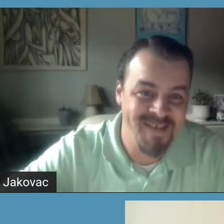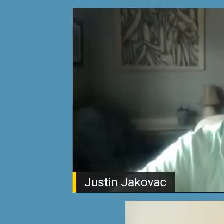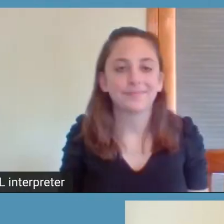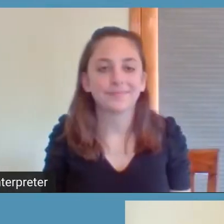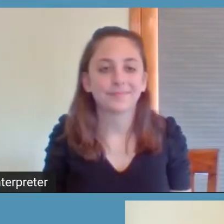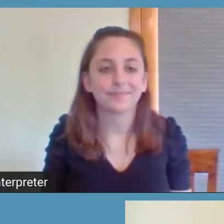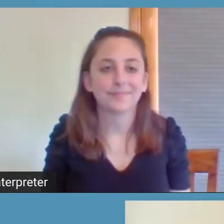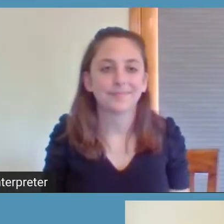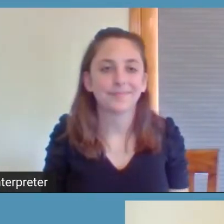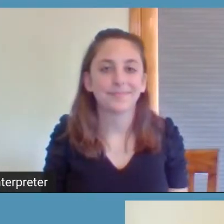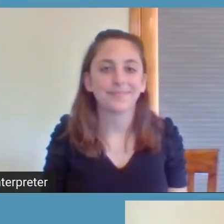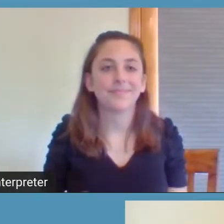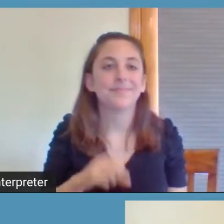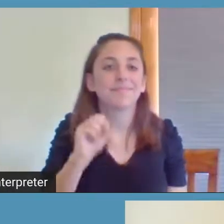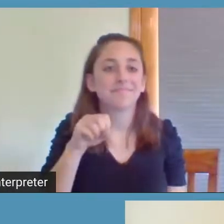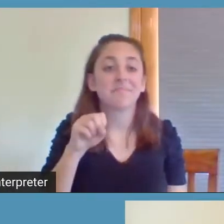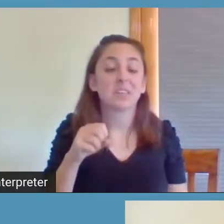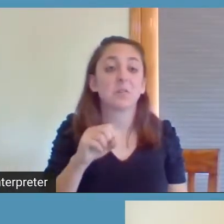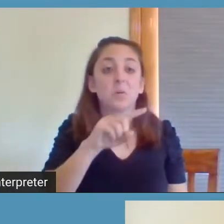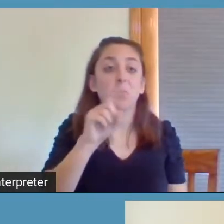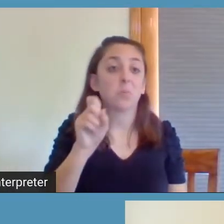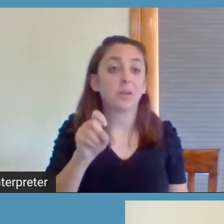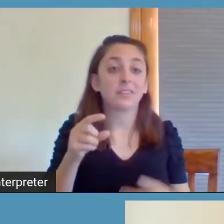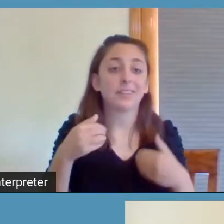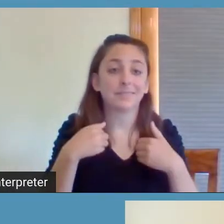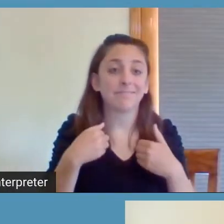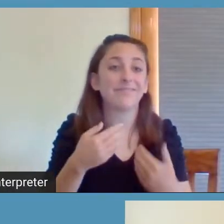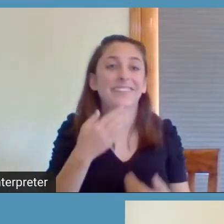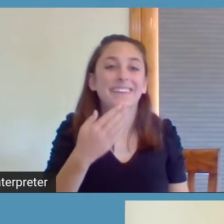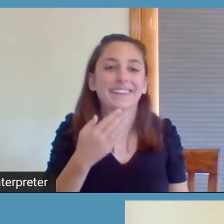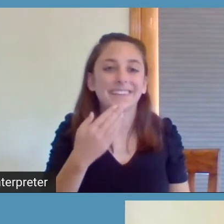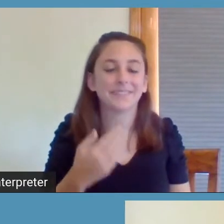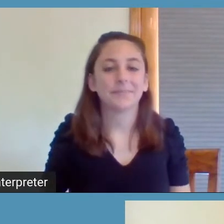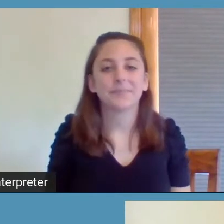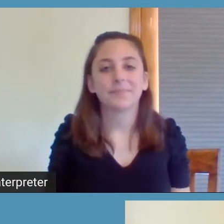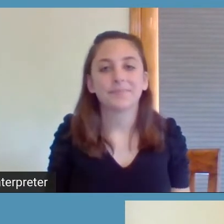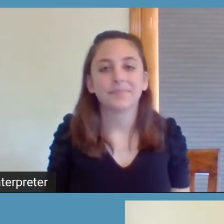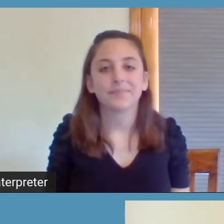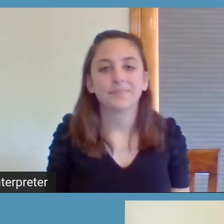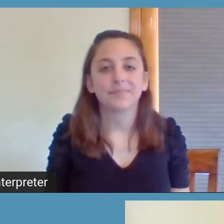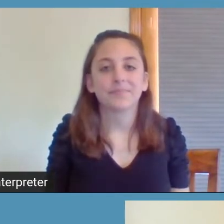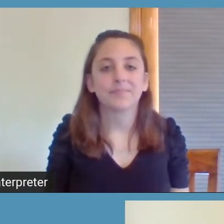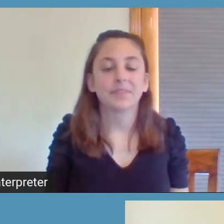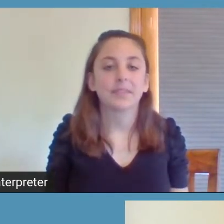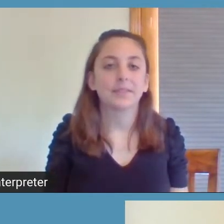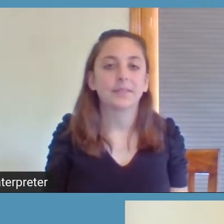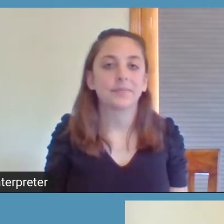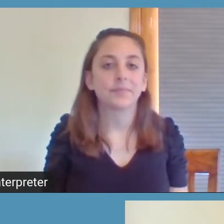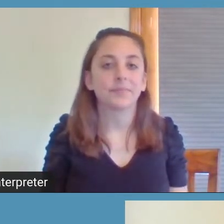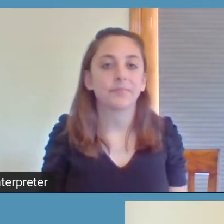yeah we have some questions thanks for giving us a chance here okay um one of the one of the ones